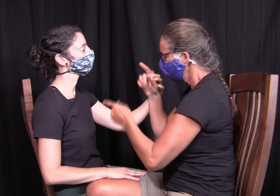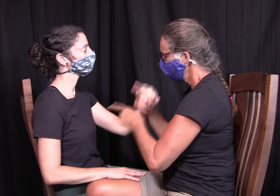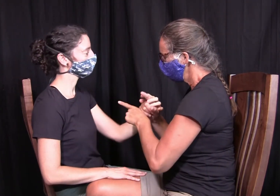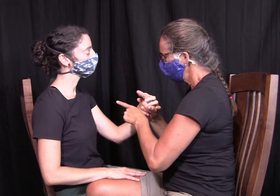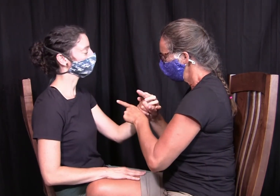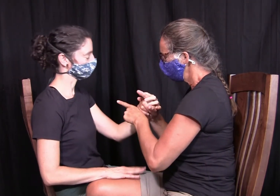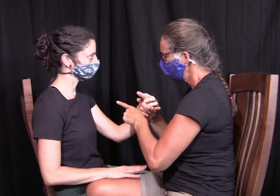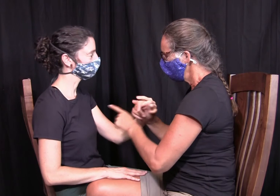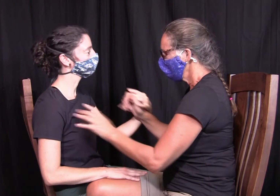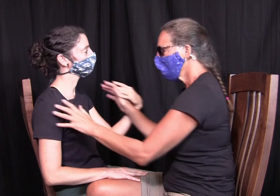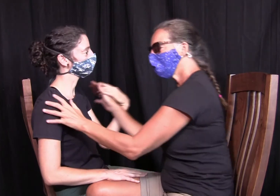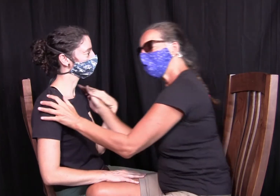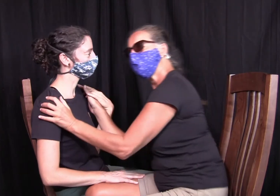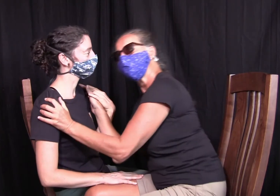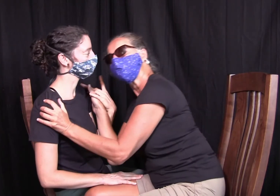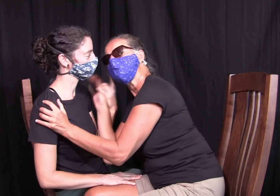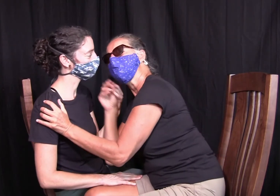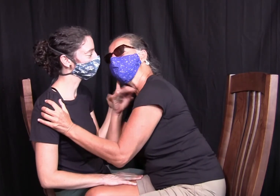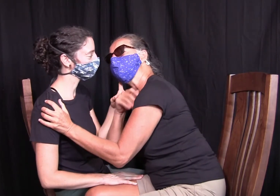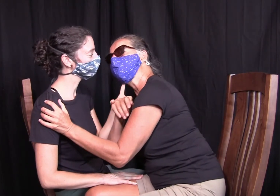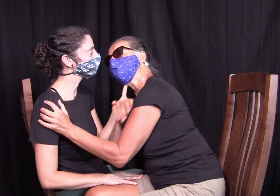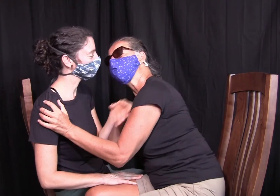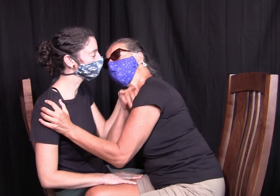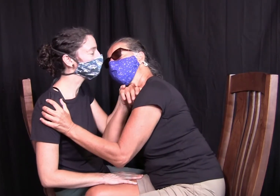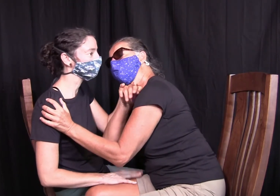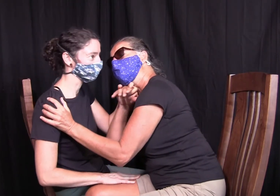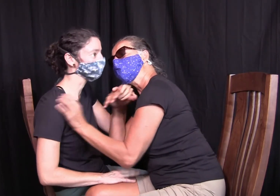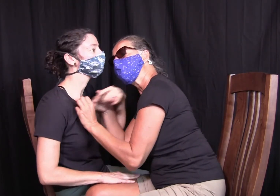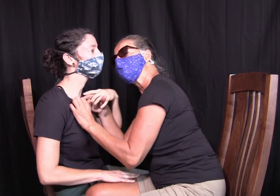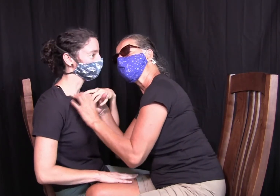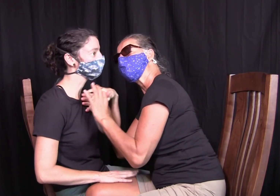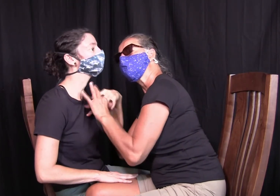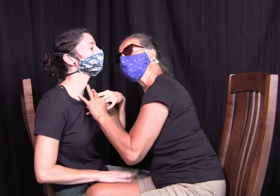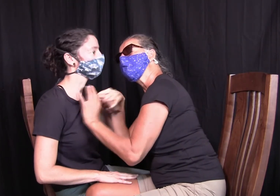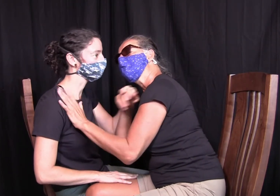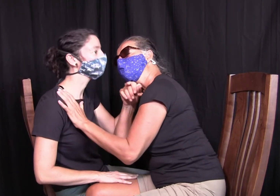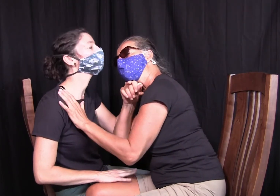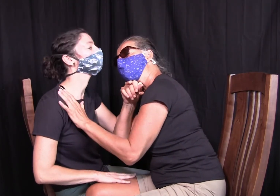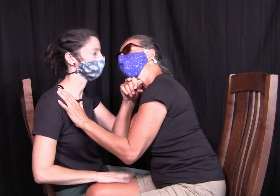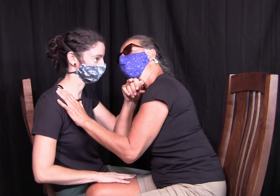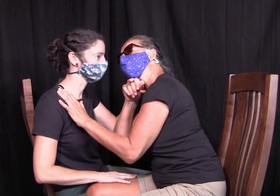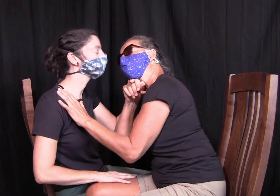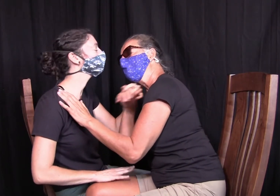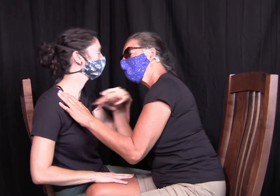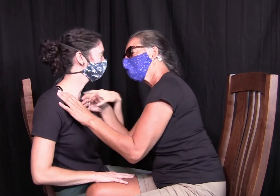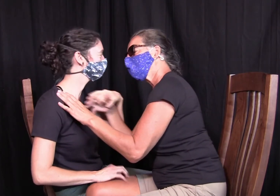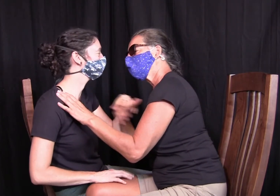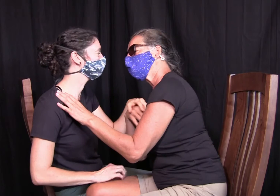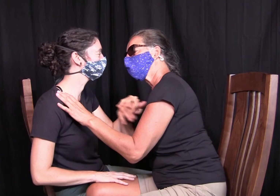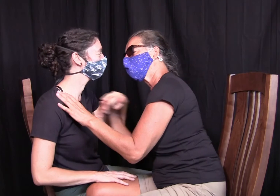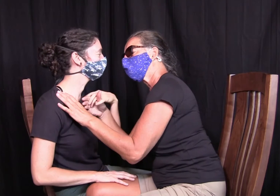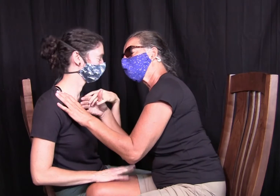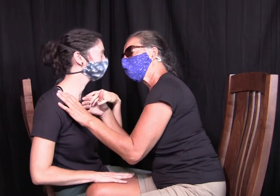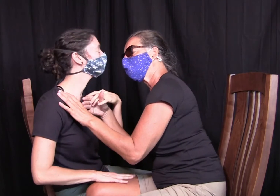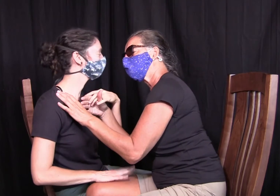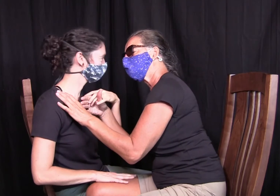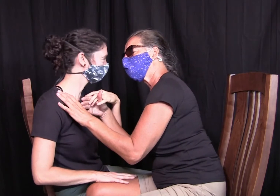Eye contact unites Deaf people in their dance of communication, right? The sound of one another's voice unites hearing people in their dance of communication,